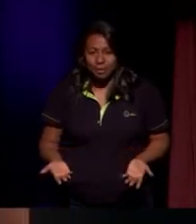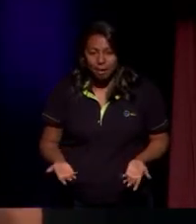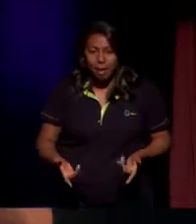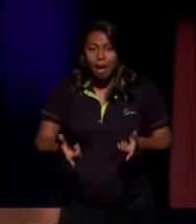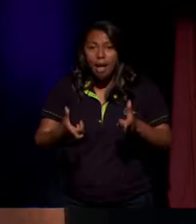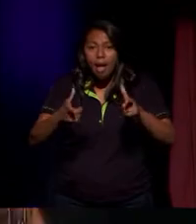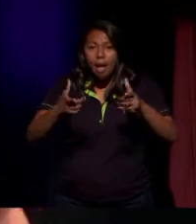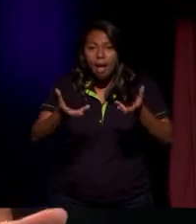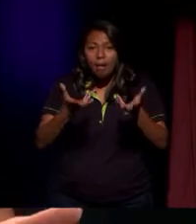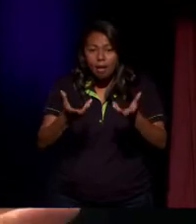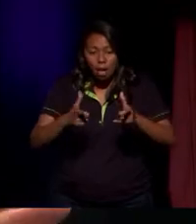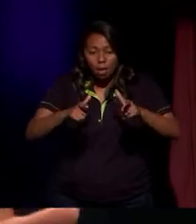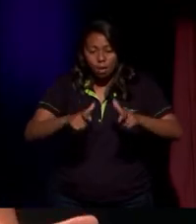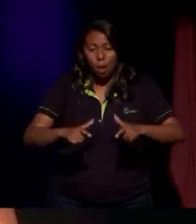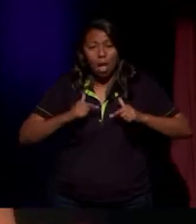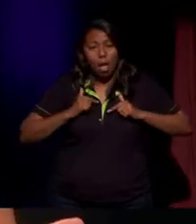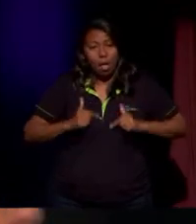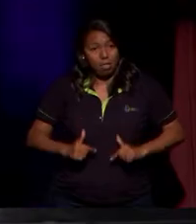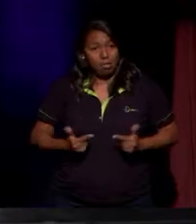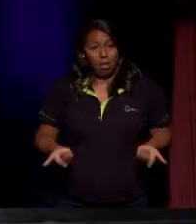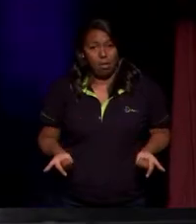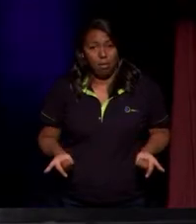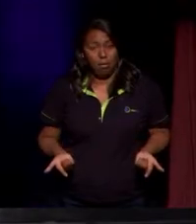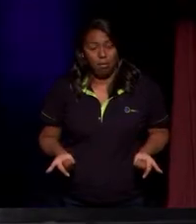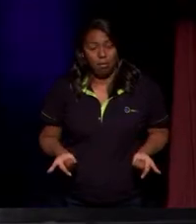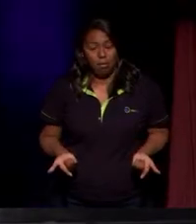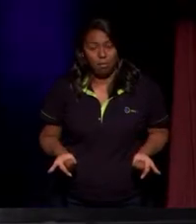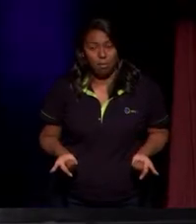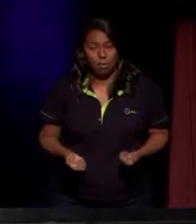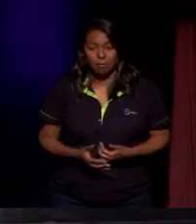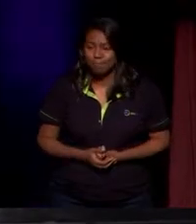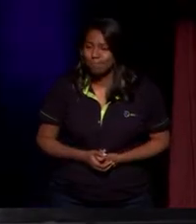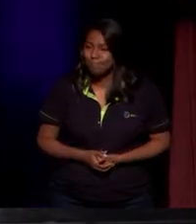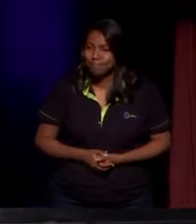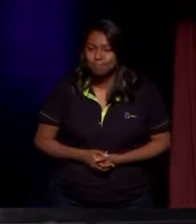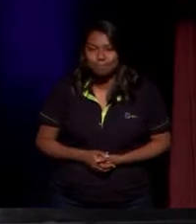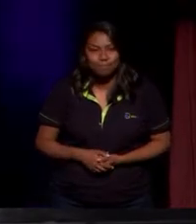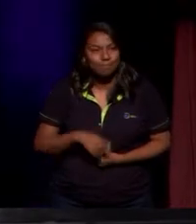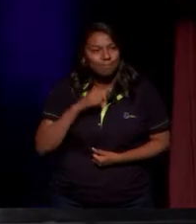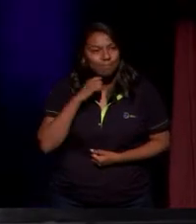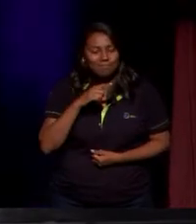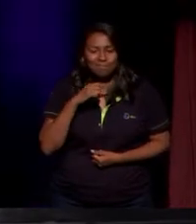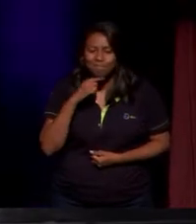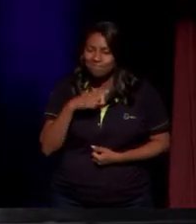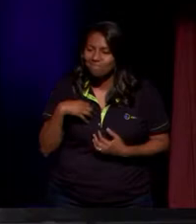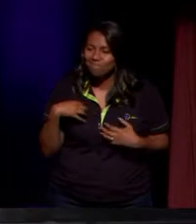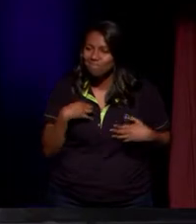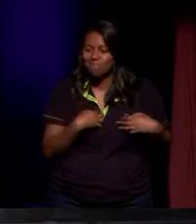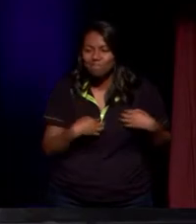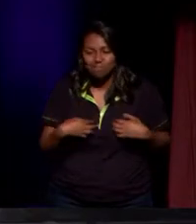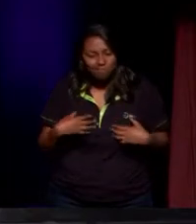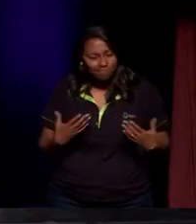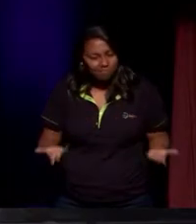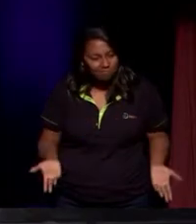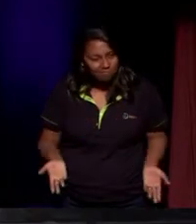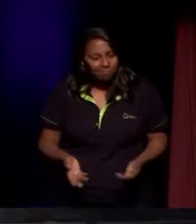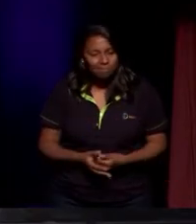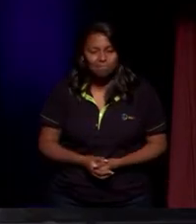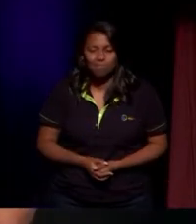Beirut cannot be divided, this does not happen, which greatly frustrates this movement.